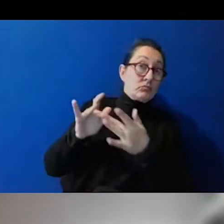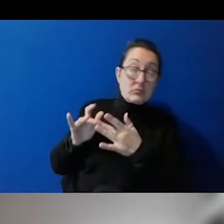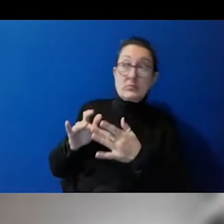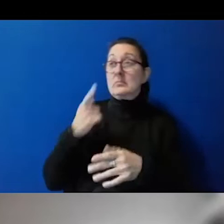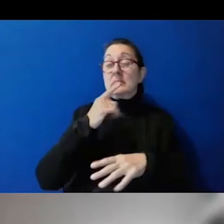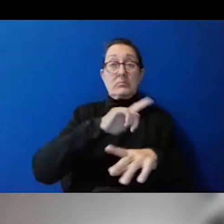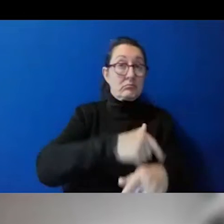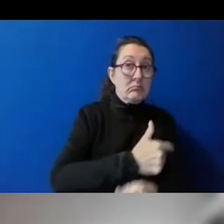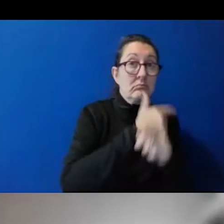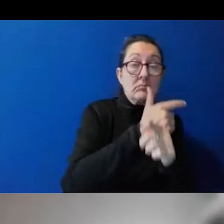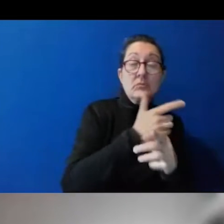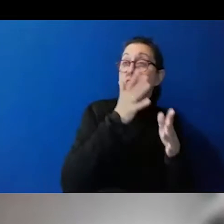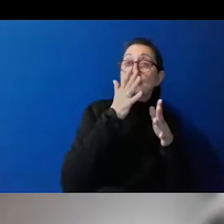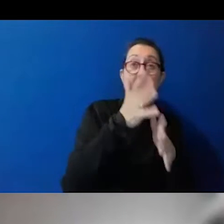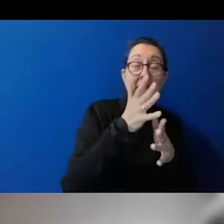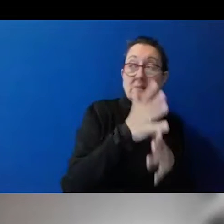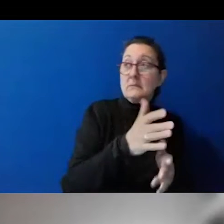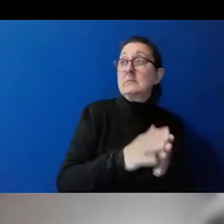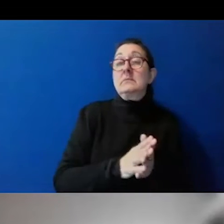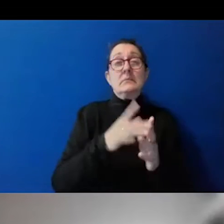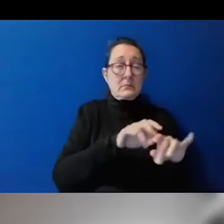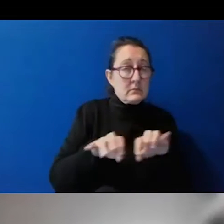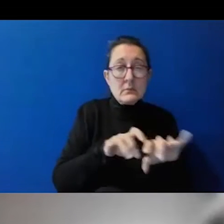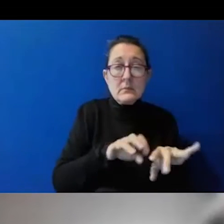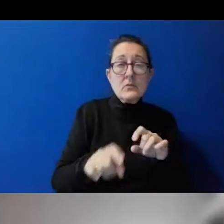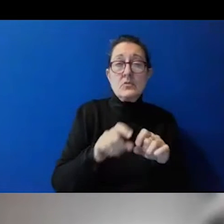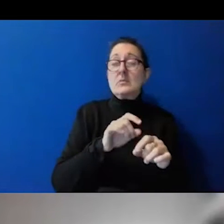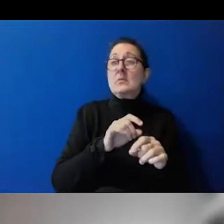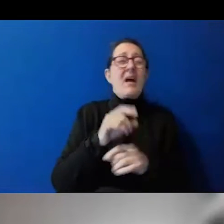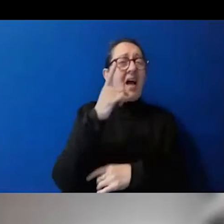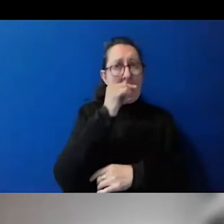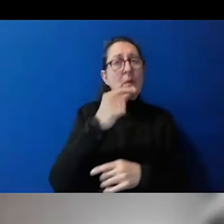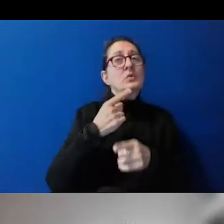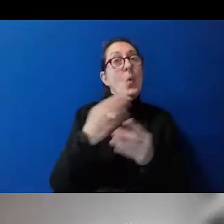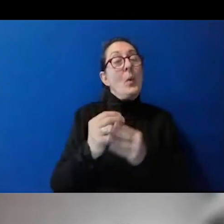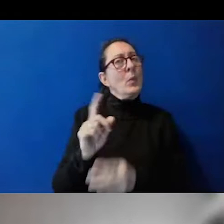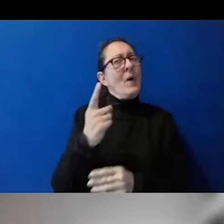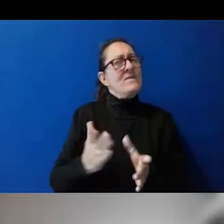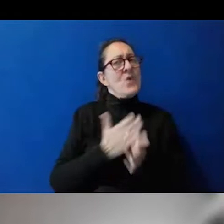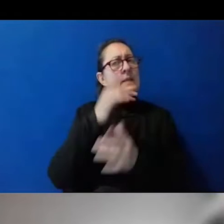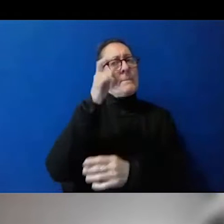an information officer who as I mentioned is not a lawyer uh but they can assist you uh by providing